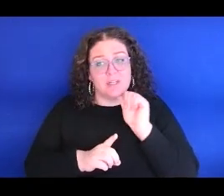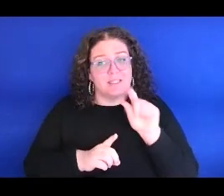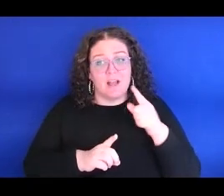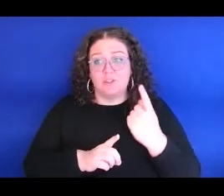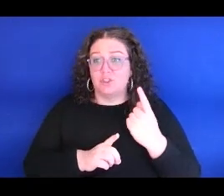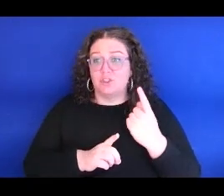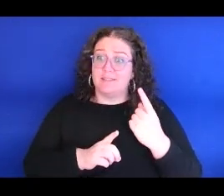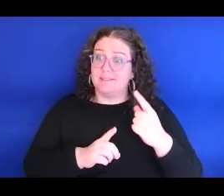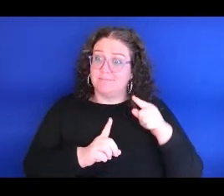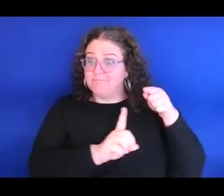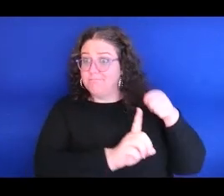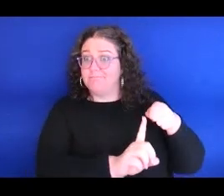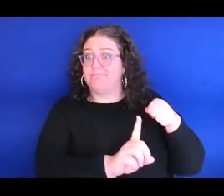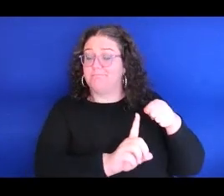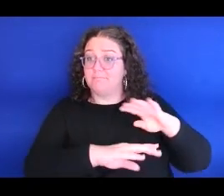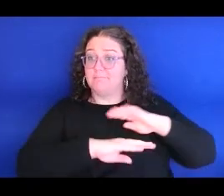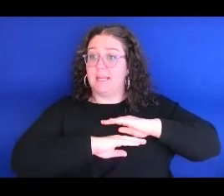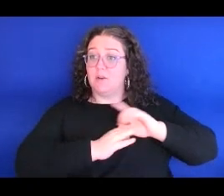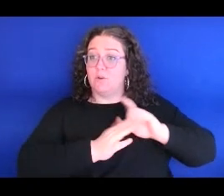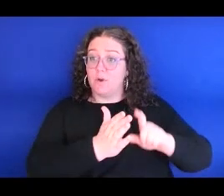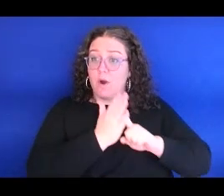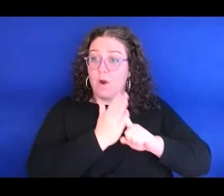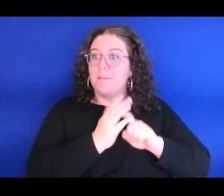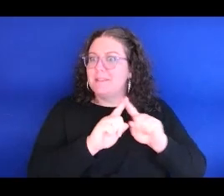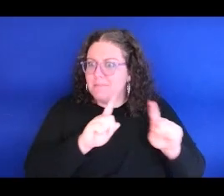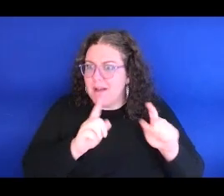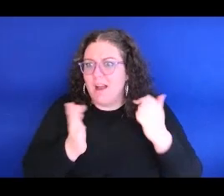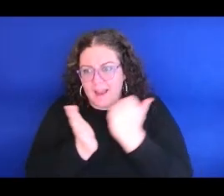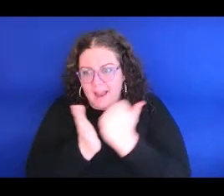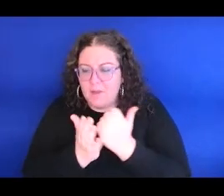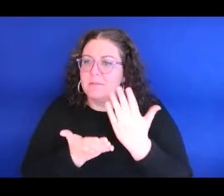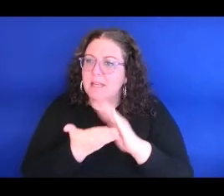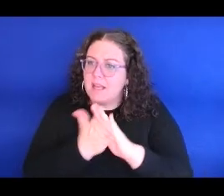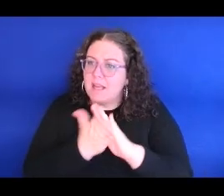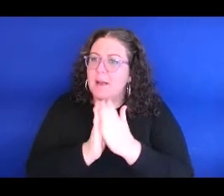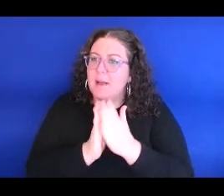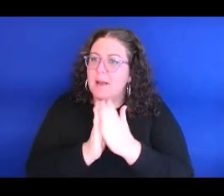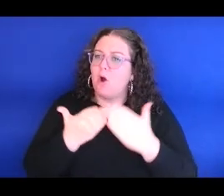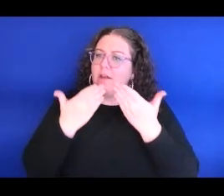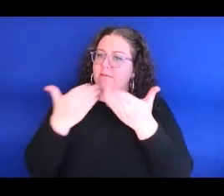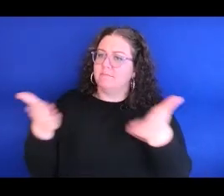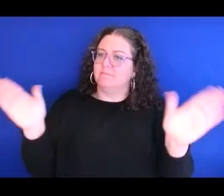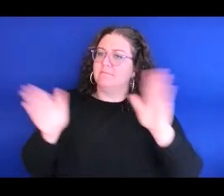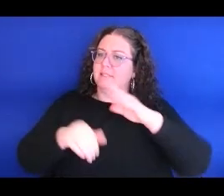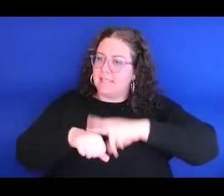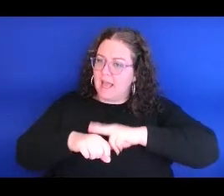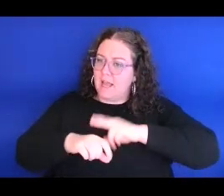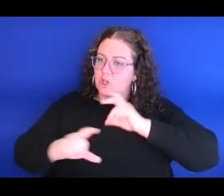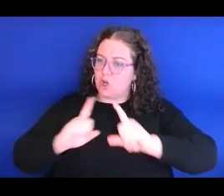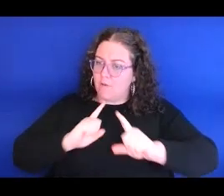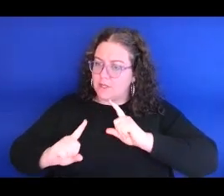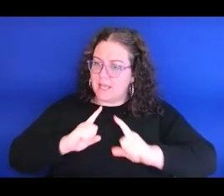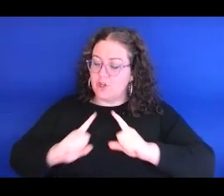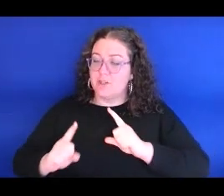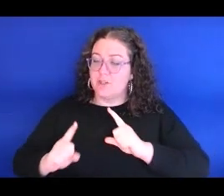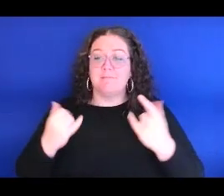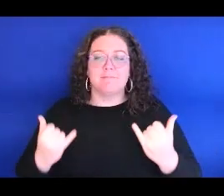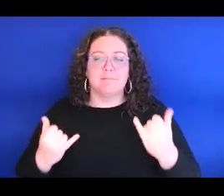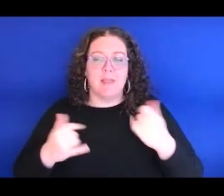project become part of the national conversation. Let’s take a moment to reflect. If someone Googled